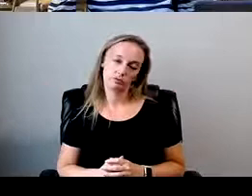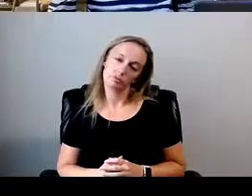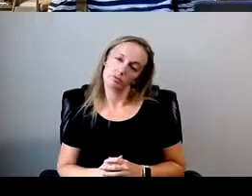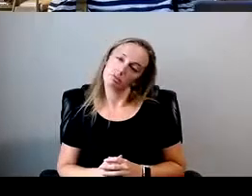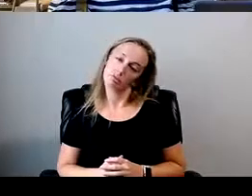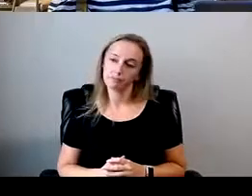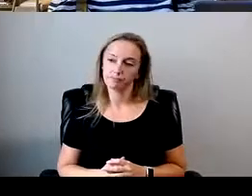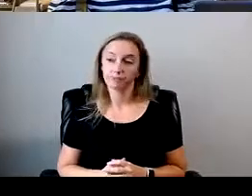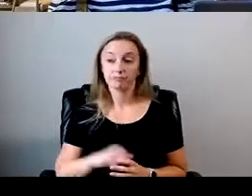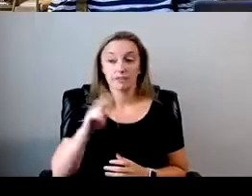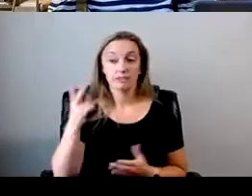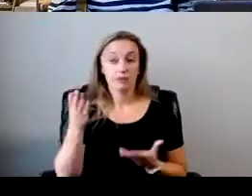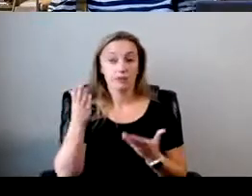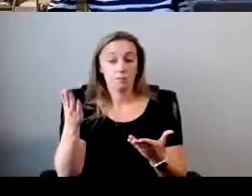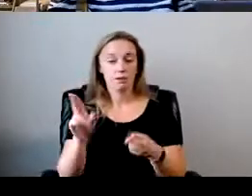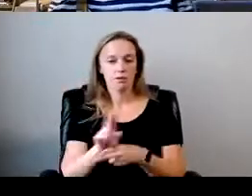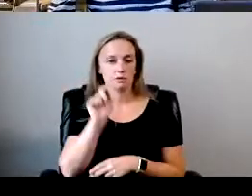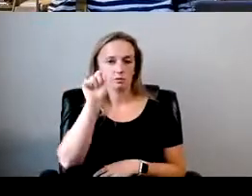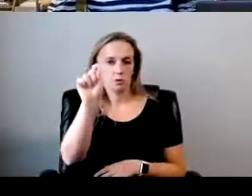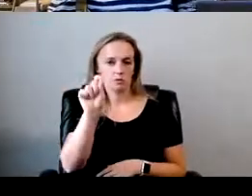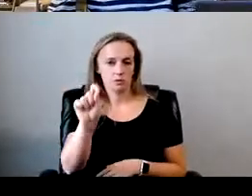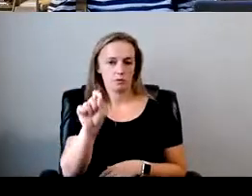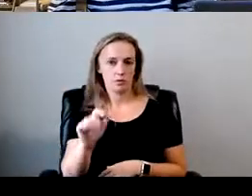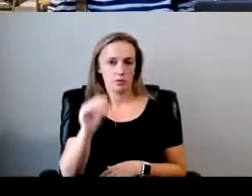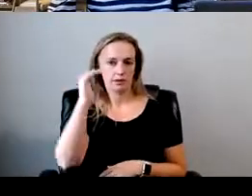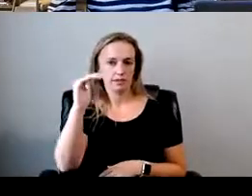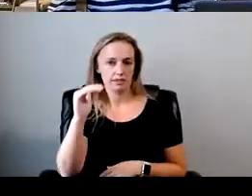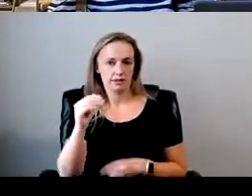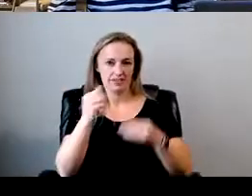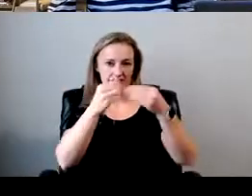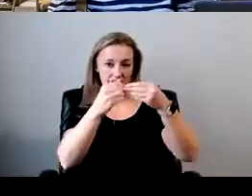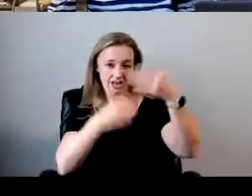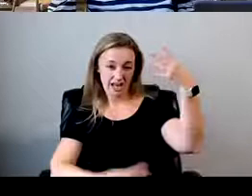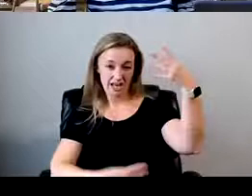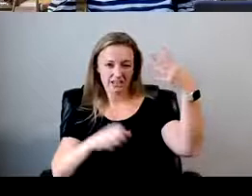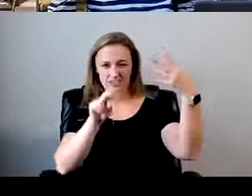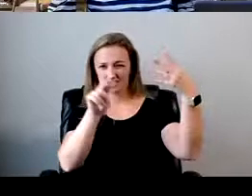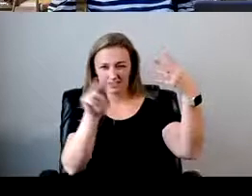A second recommendation is to use bulleted lists. Long lists of items can be hard to read and bullets